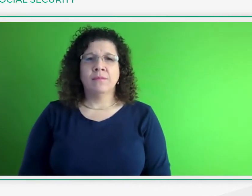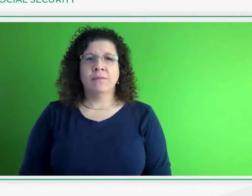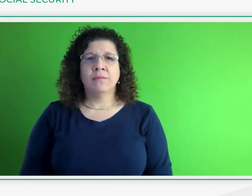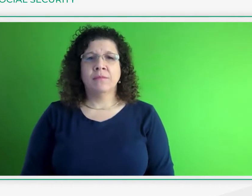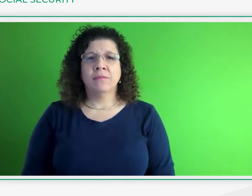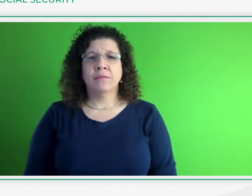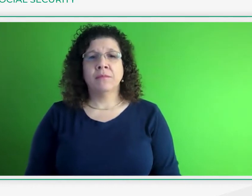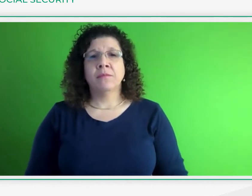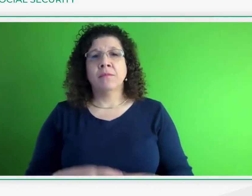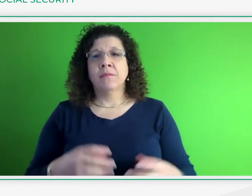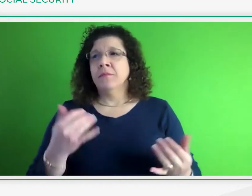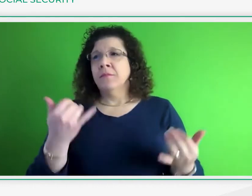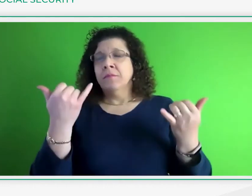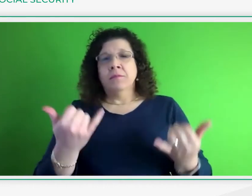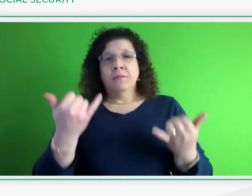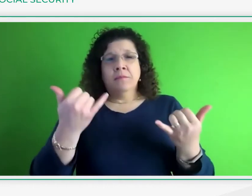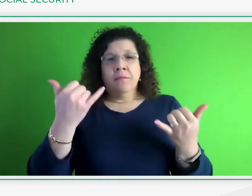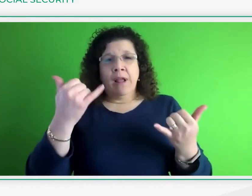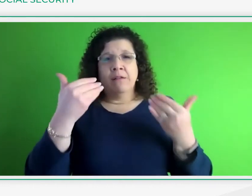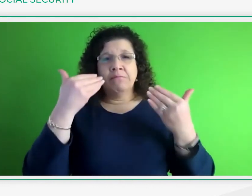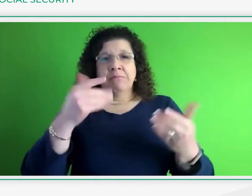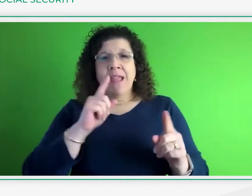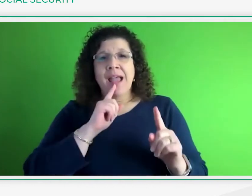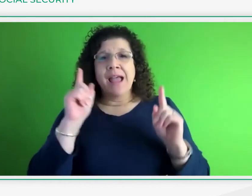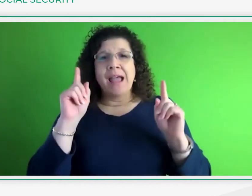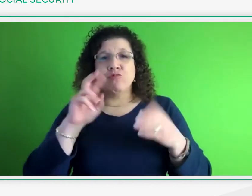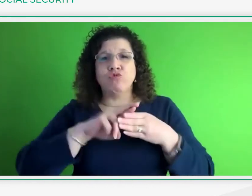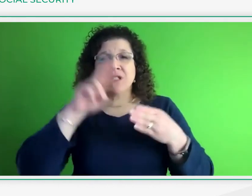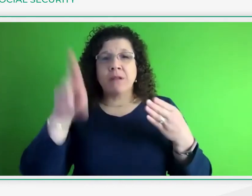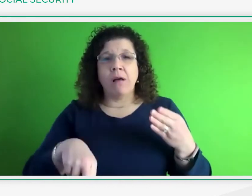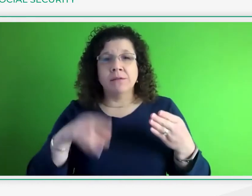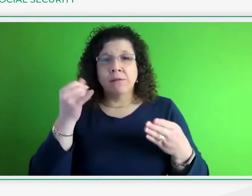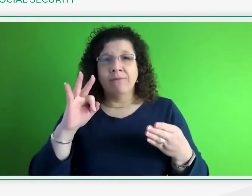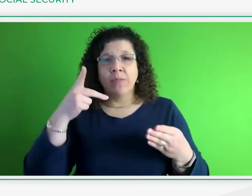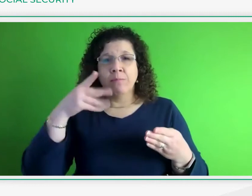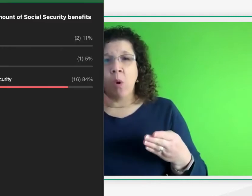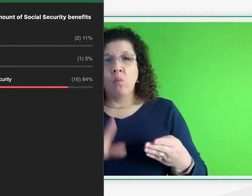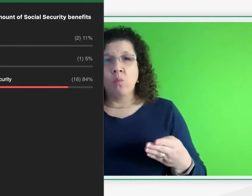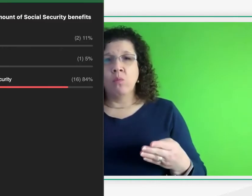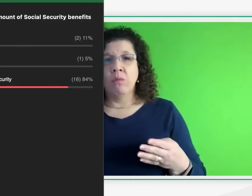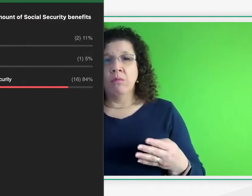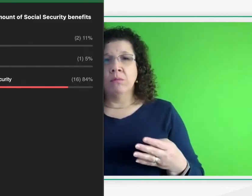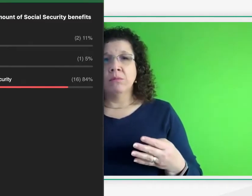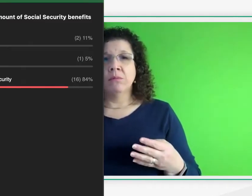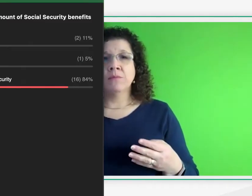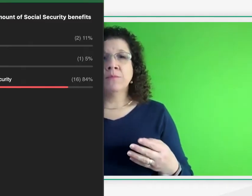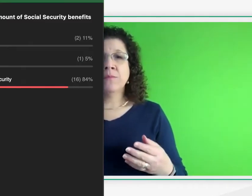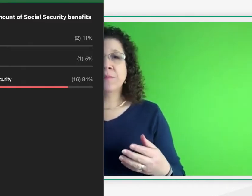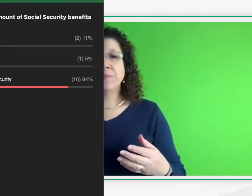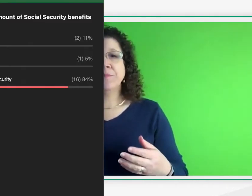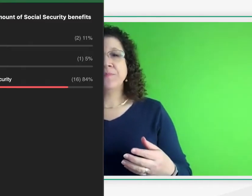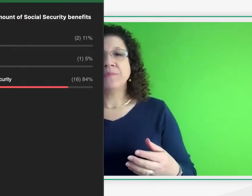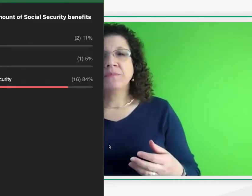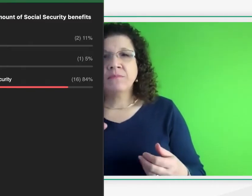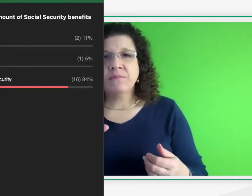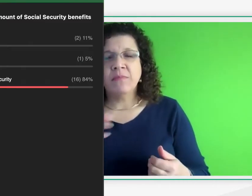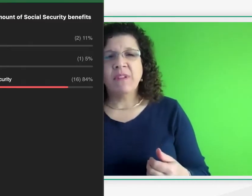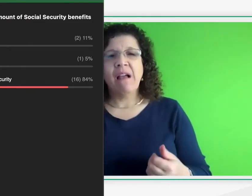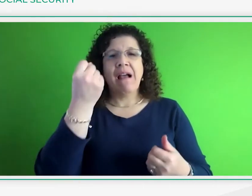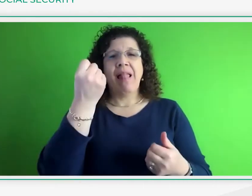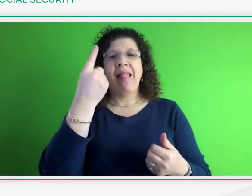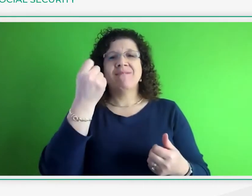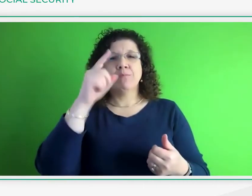We’ll show the answers, our results, of the poll.